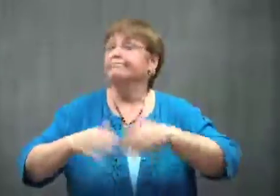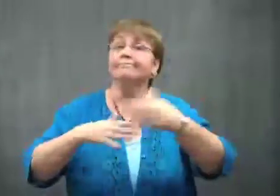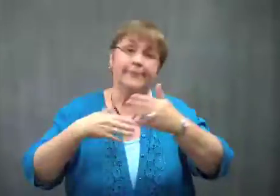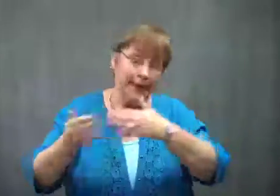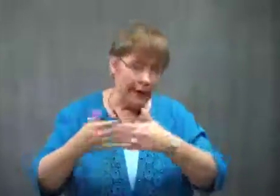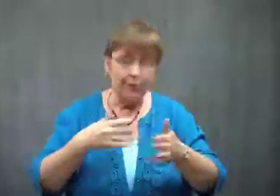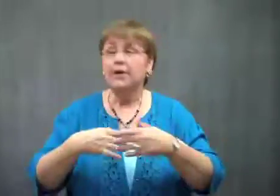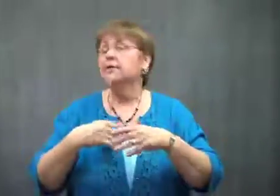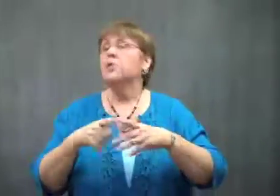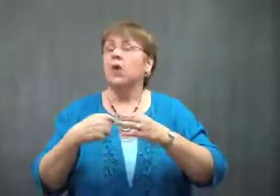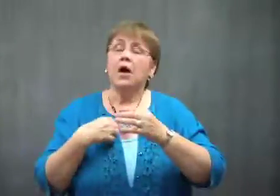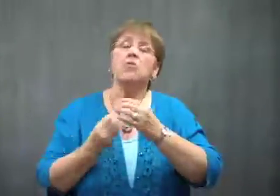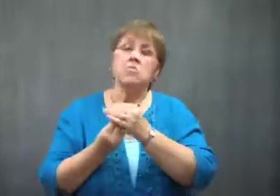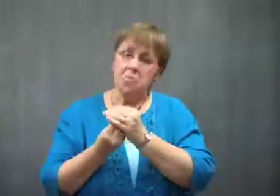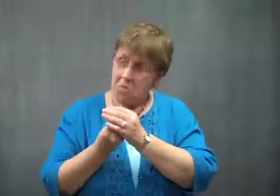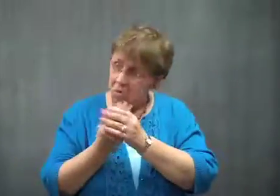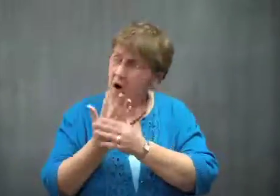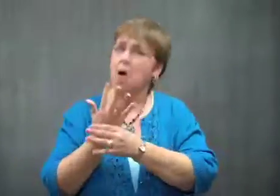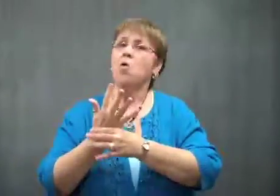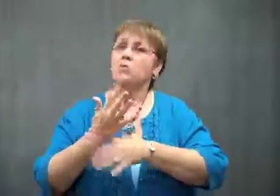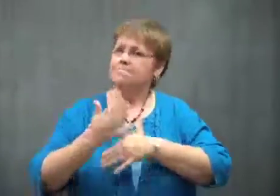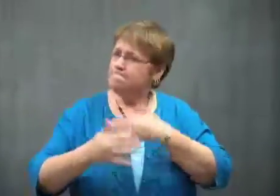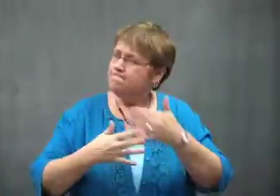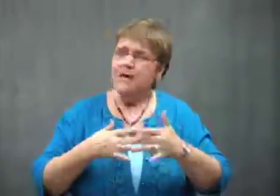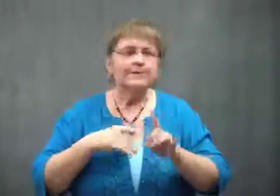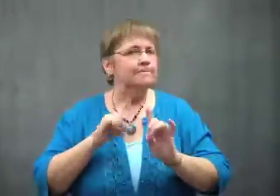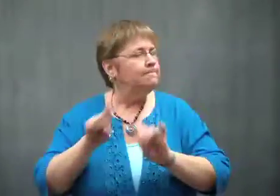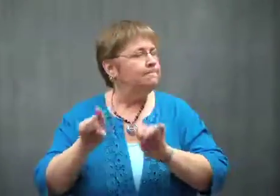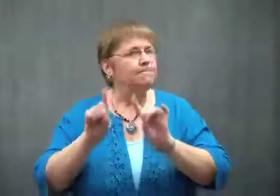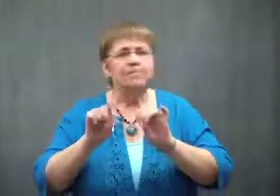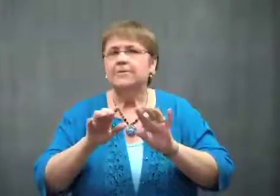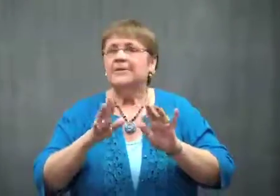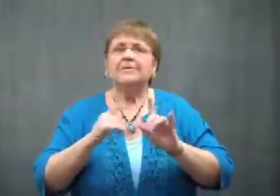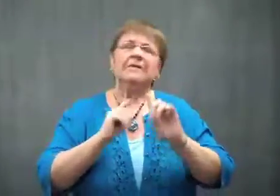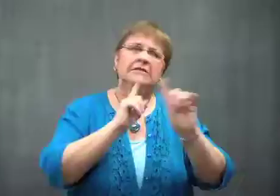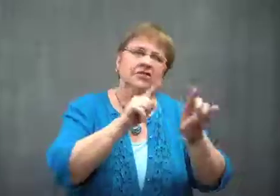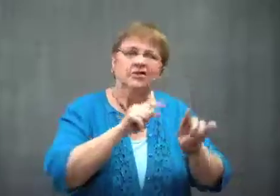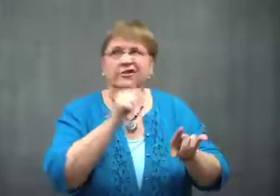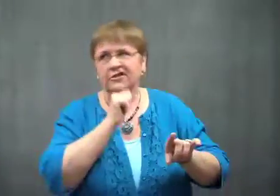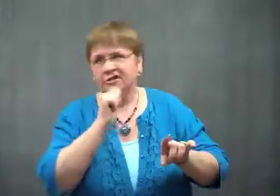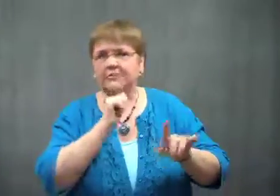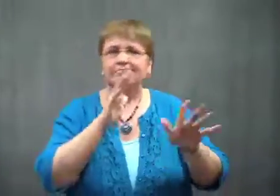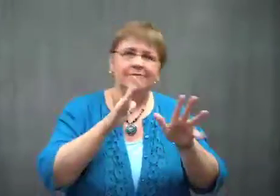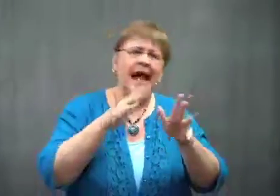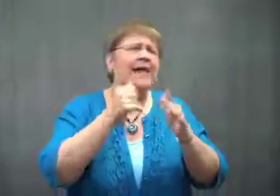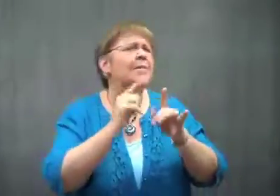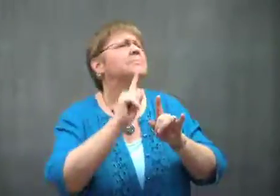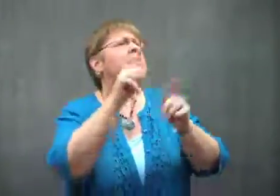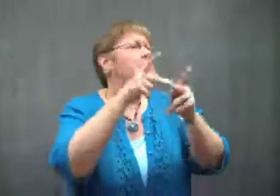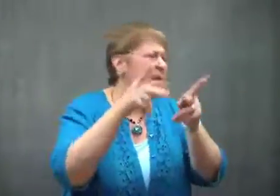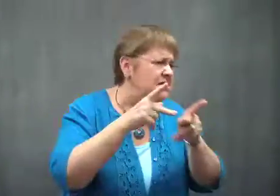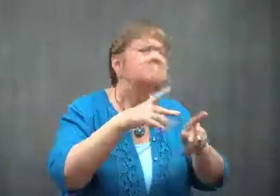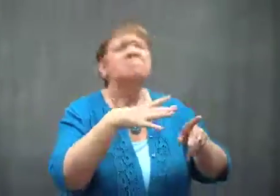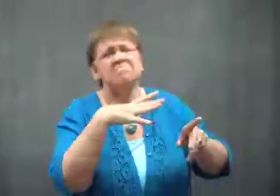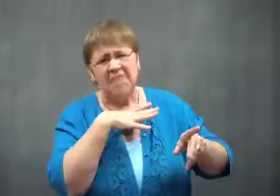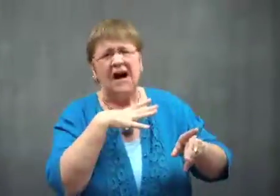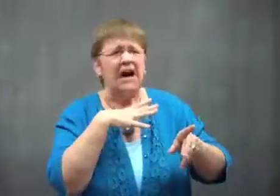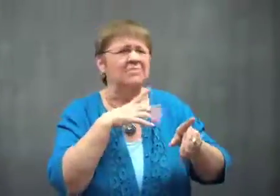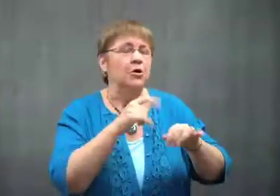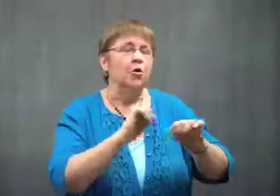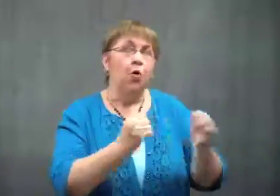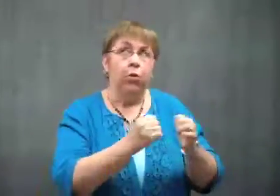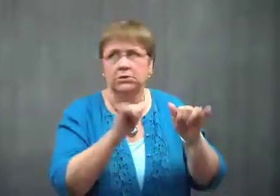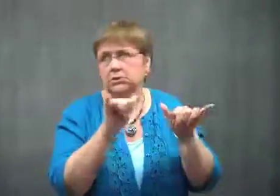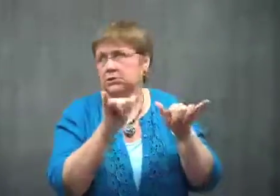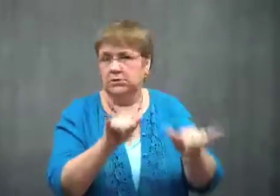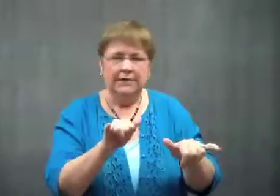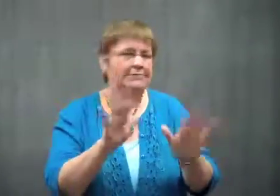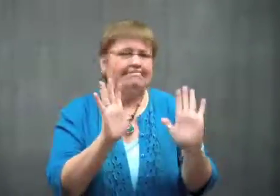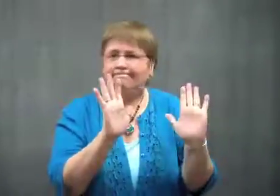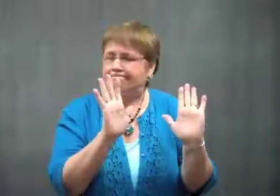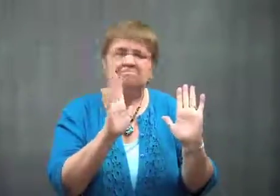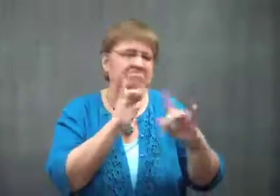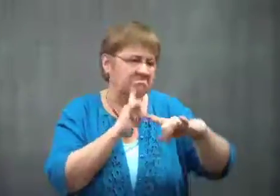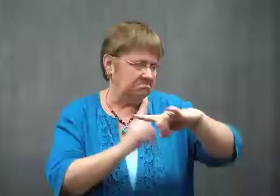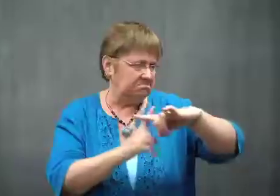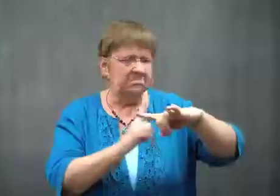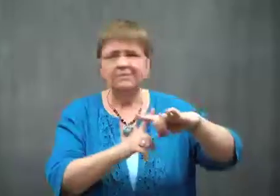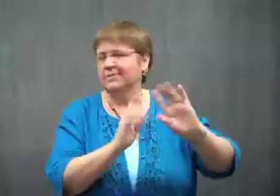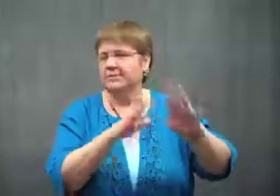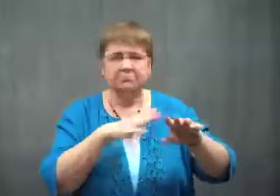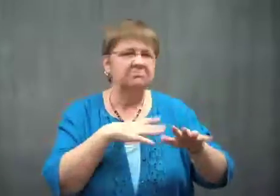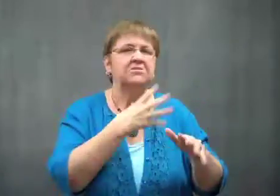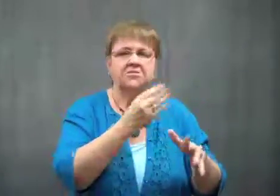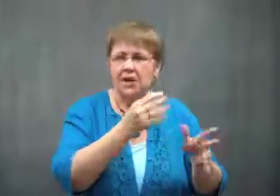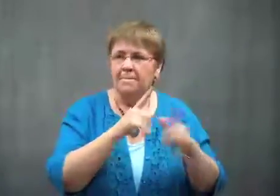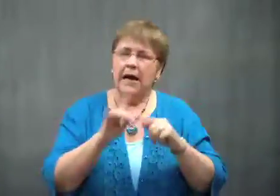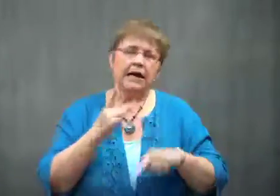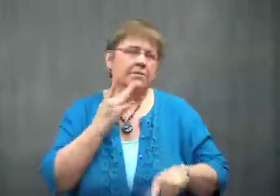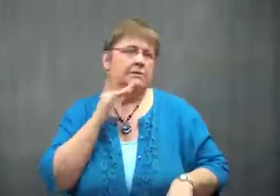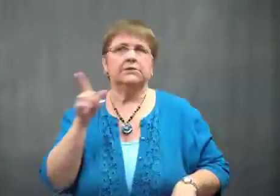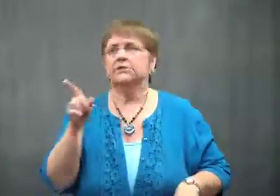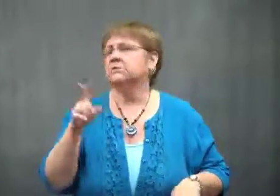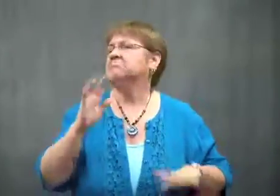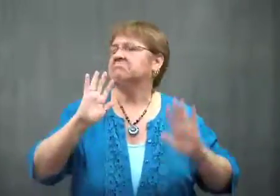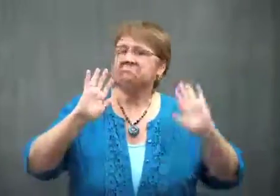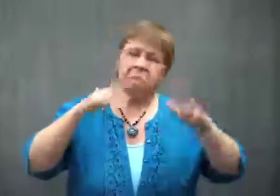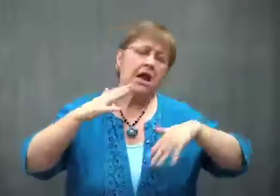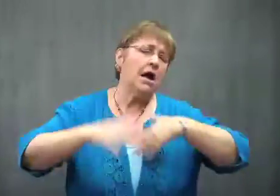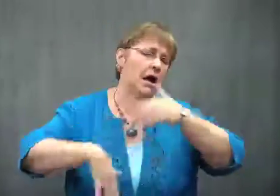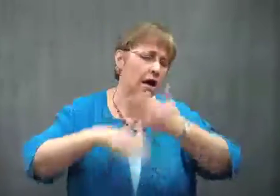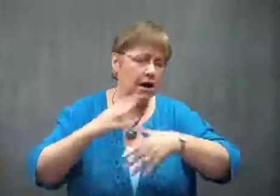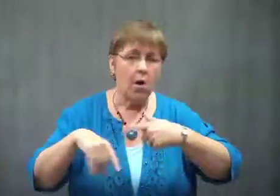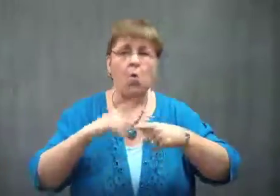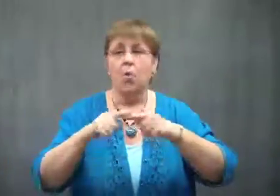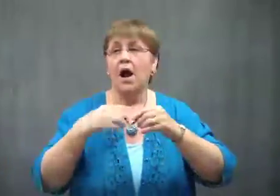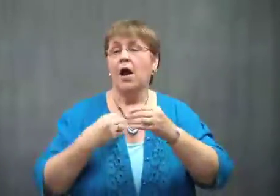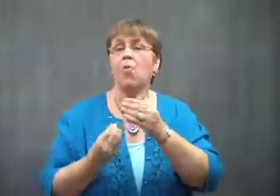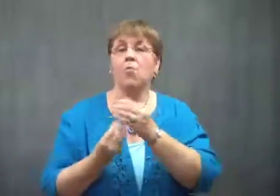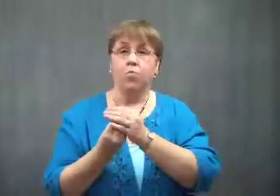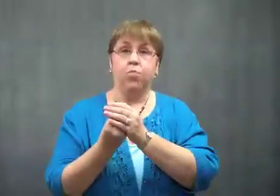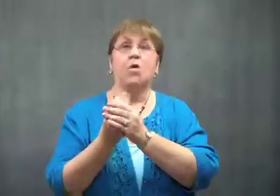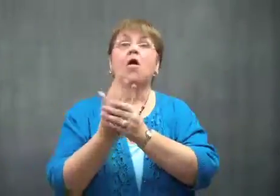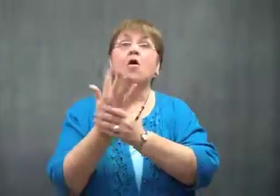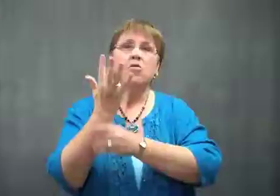As time went by, we went there and to the cold place and other places which were fine, but cold too.